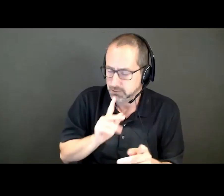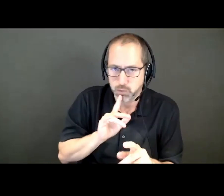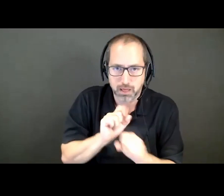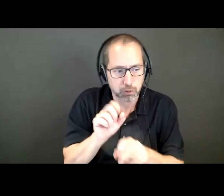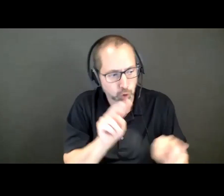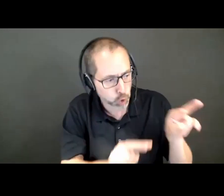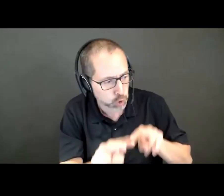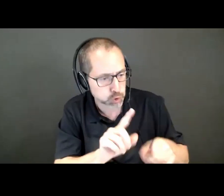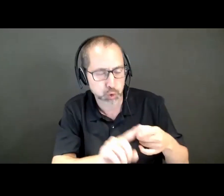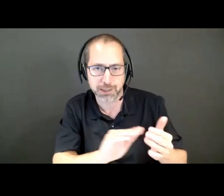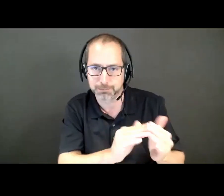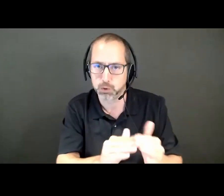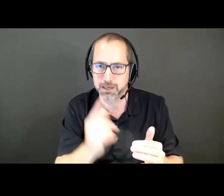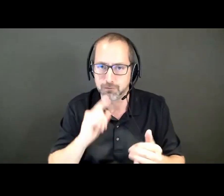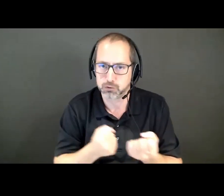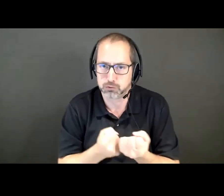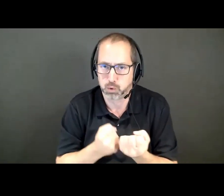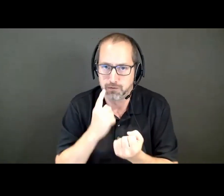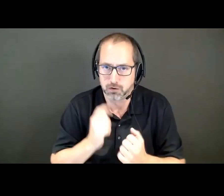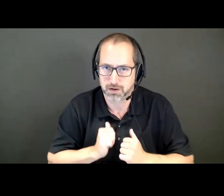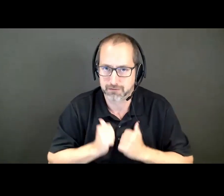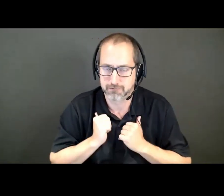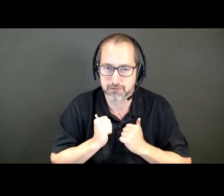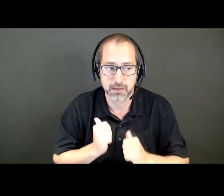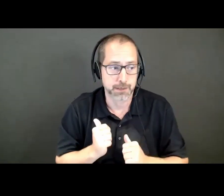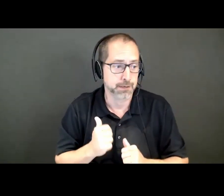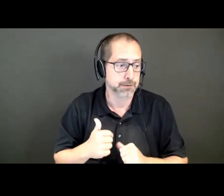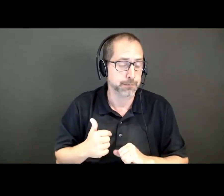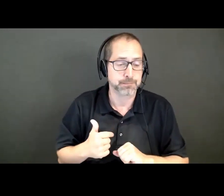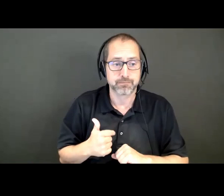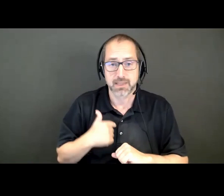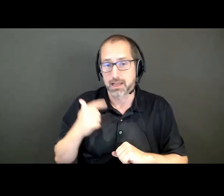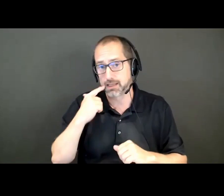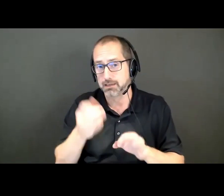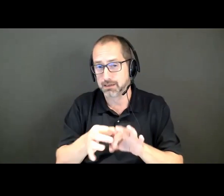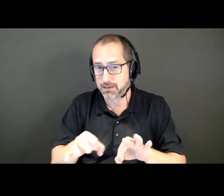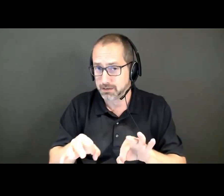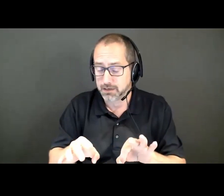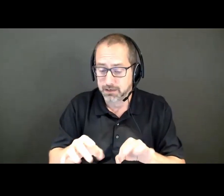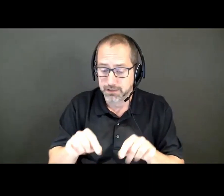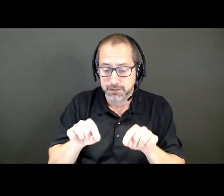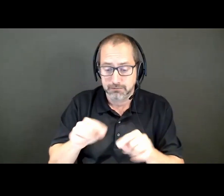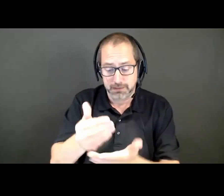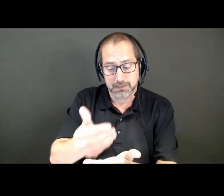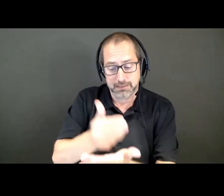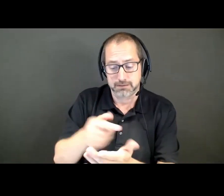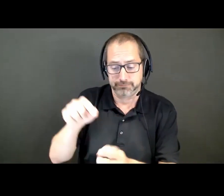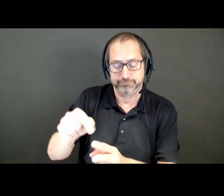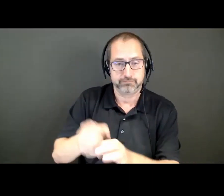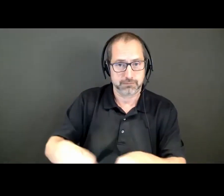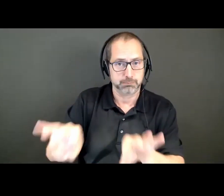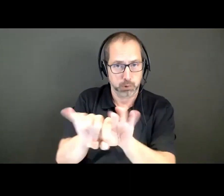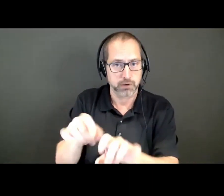And I really take as an important lesson in this particular panel that a lot of the research that